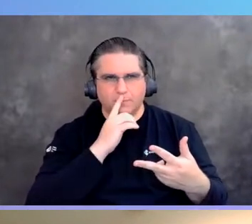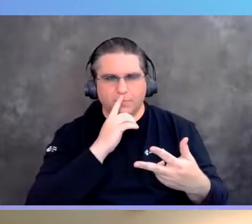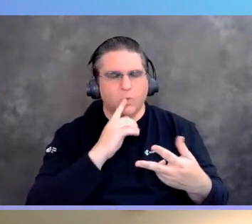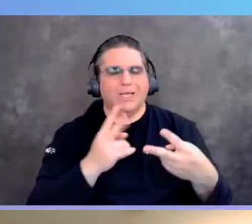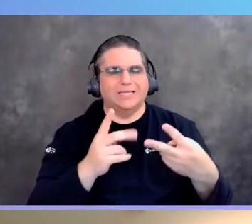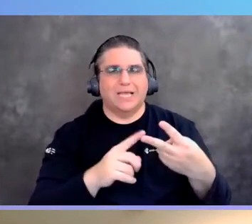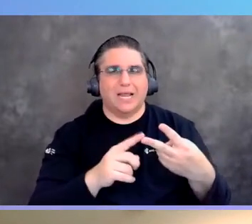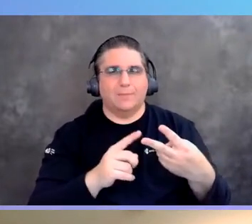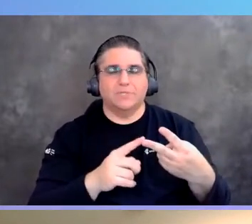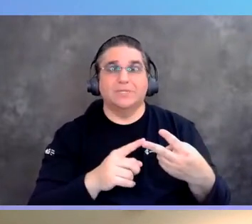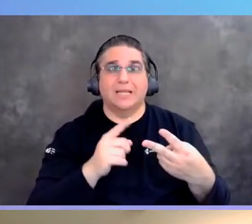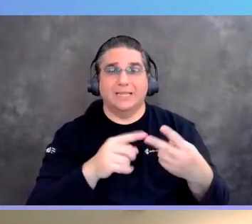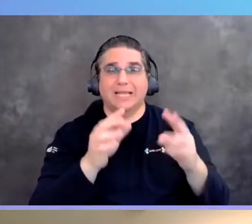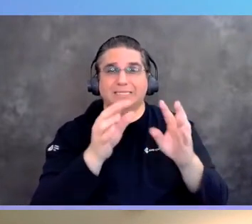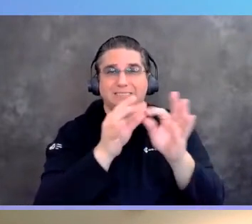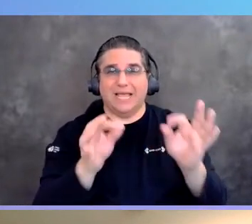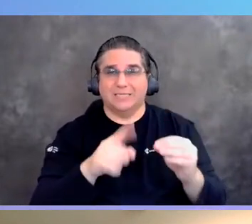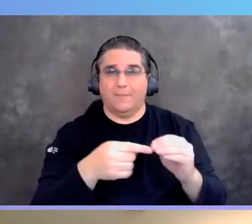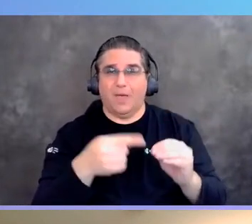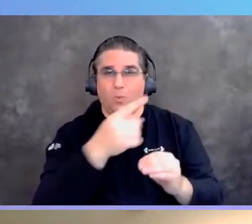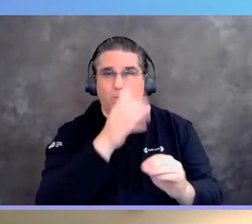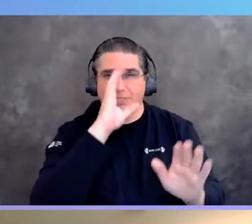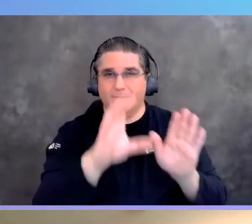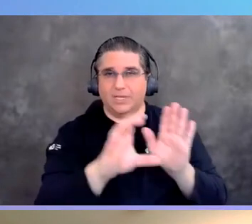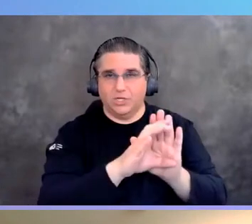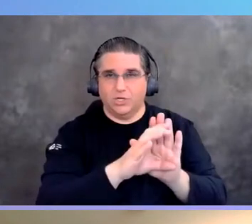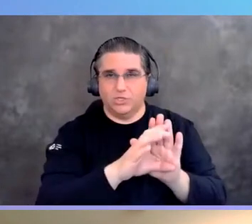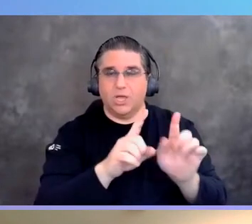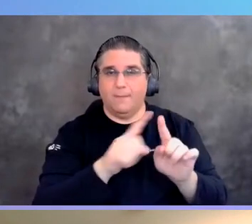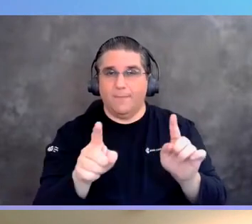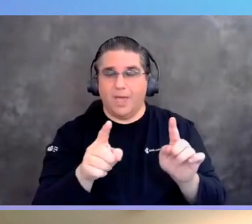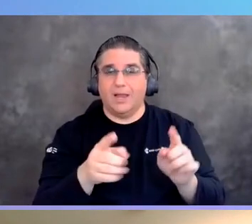image, but read after the alternative text or when